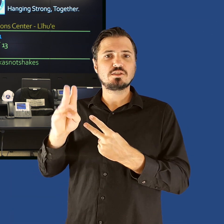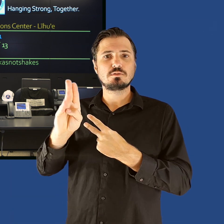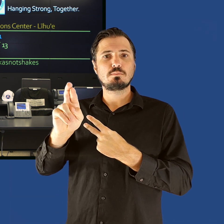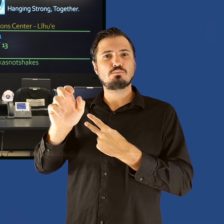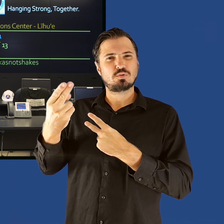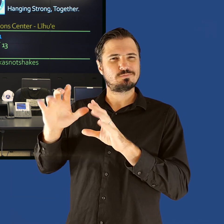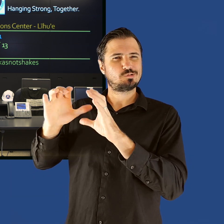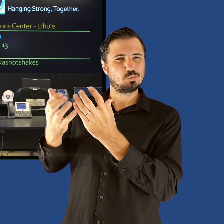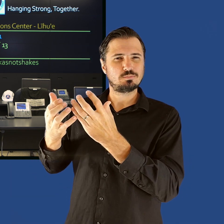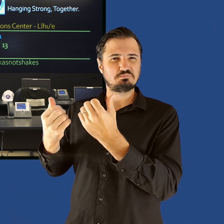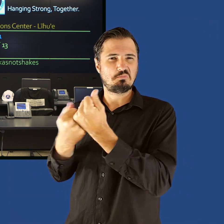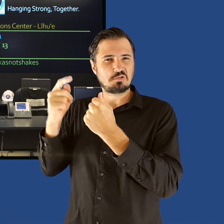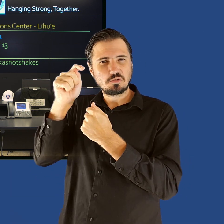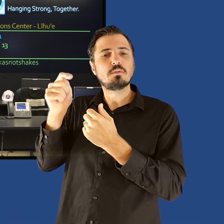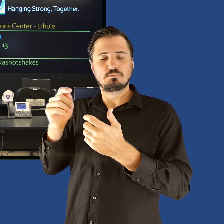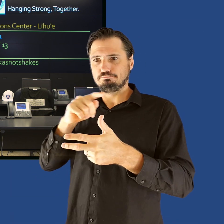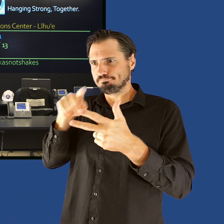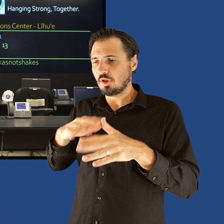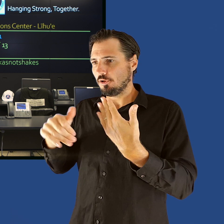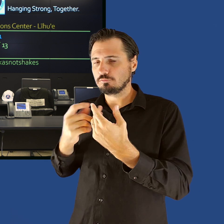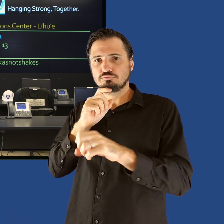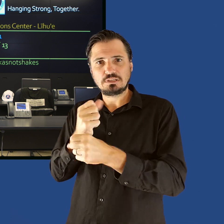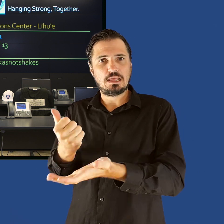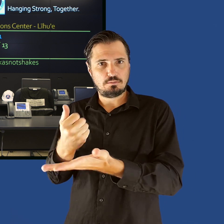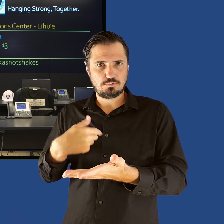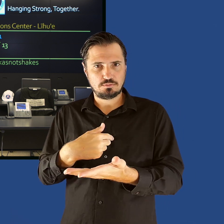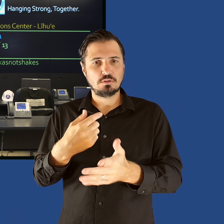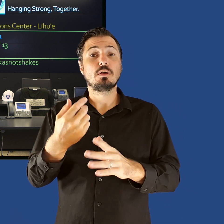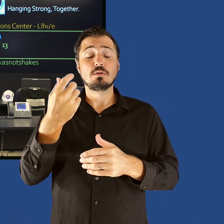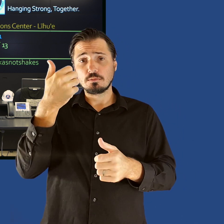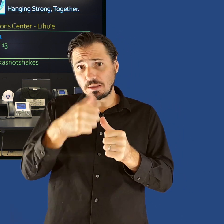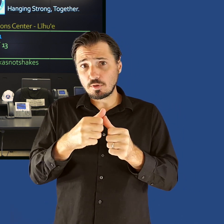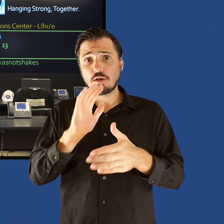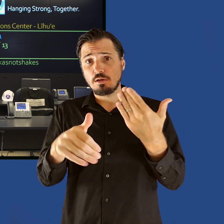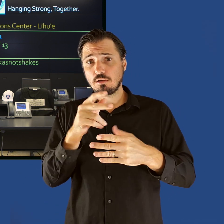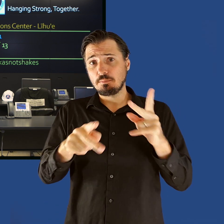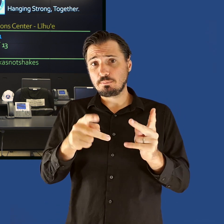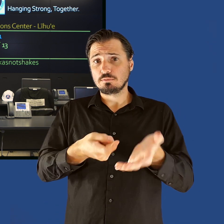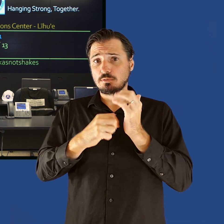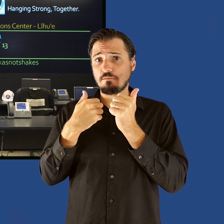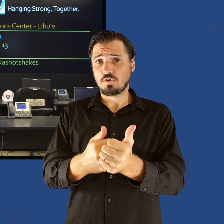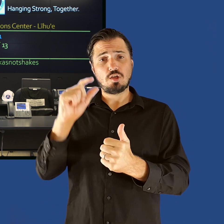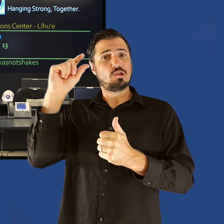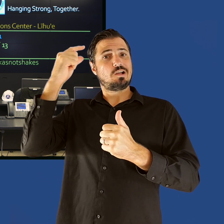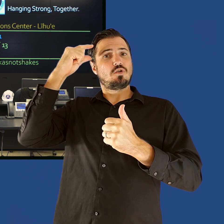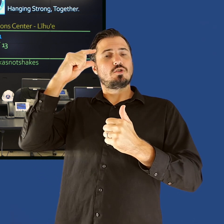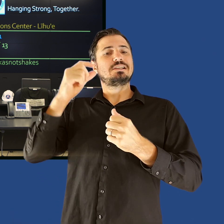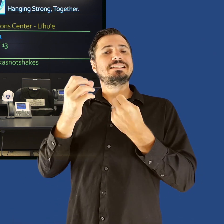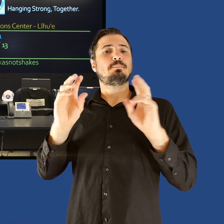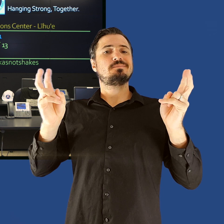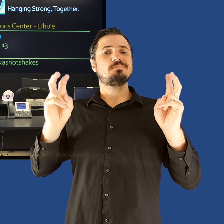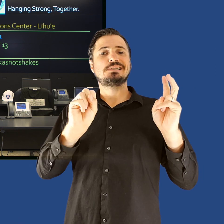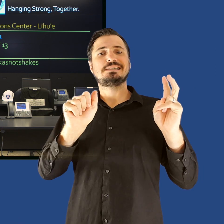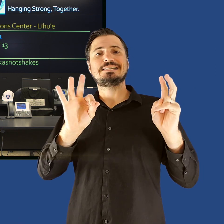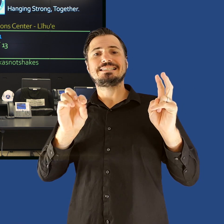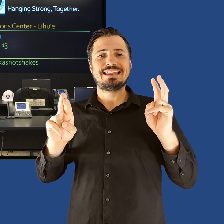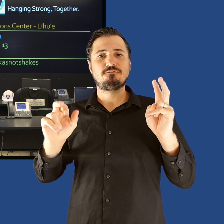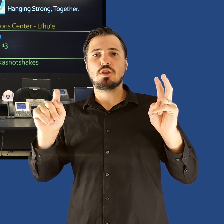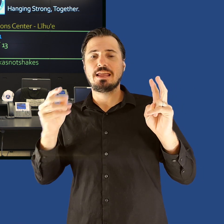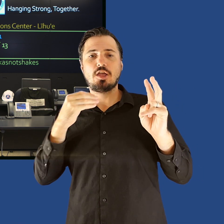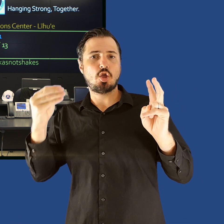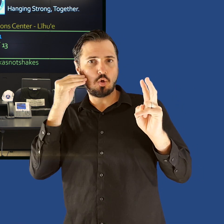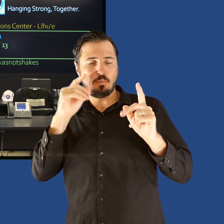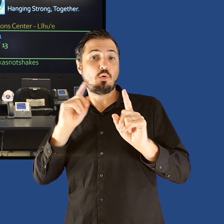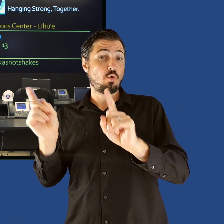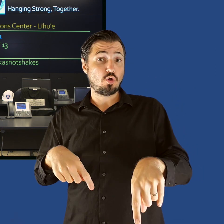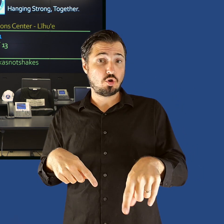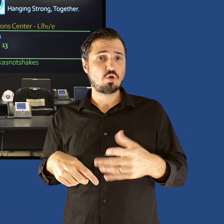As a reminder, everyone across the state is subject to the Governor’s Safer at Home Order. It is our intent is to follow the Governor’s lead in our response to COVID-19 as much as possible.